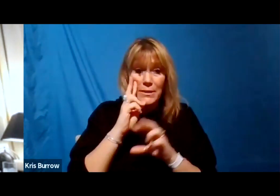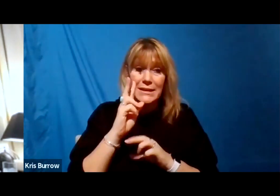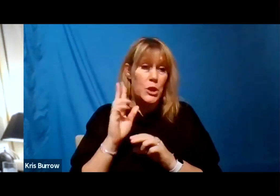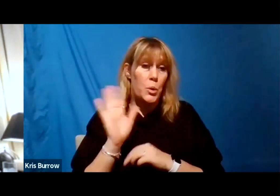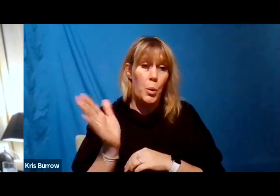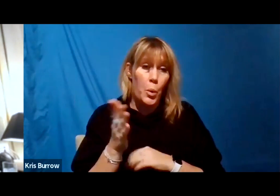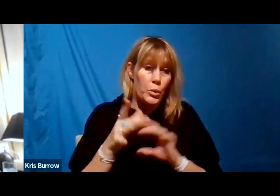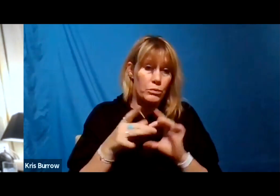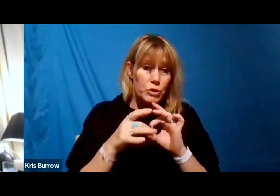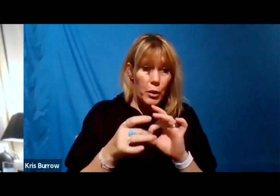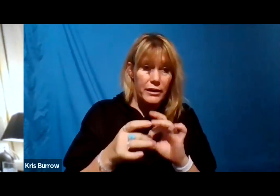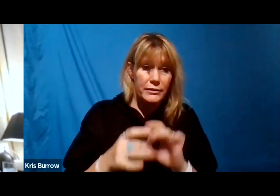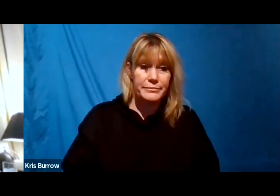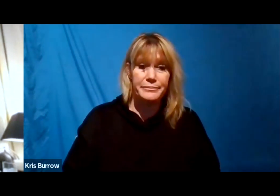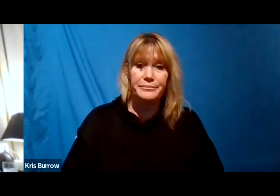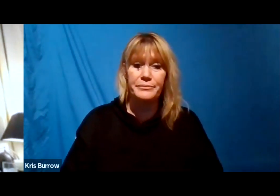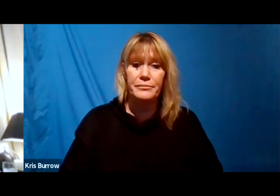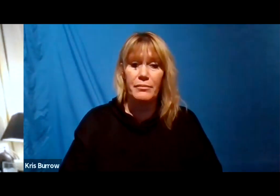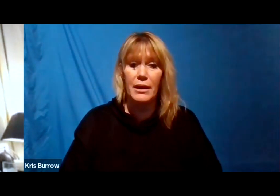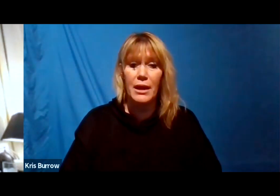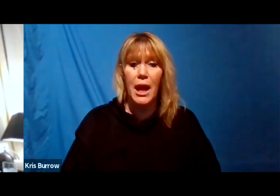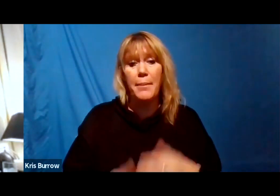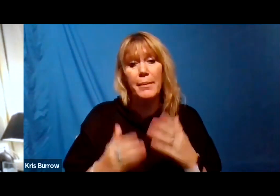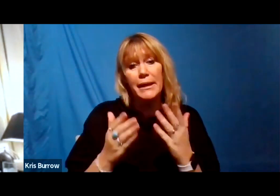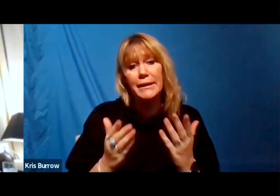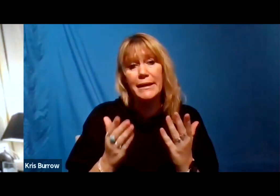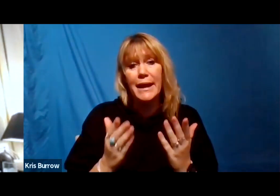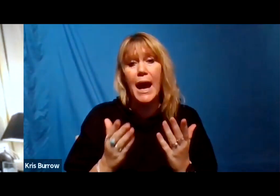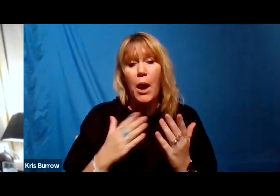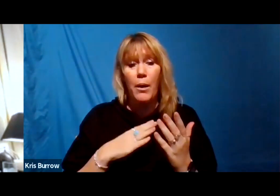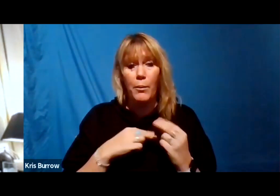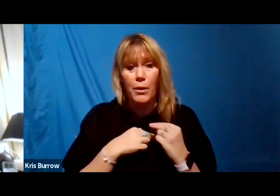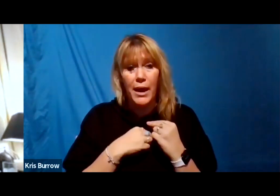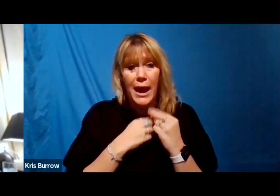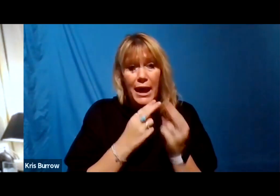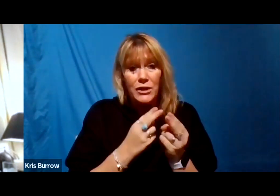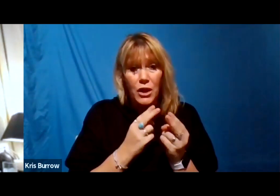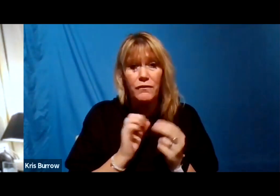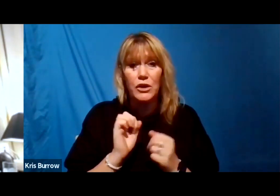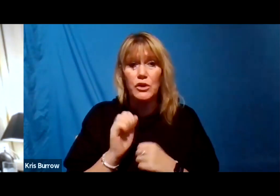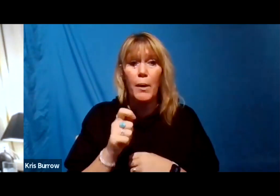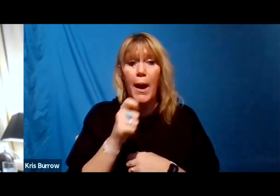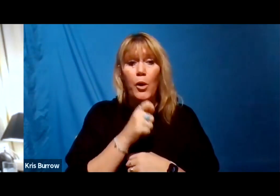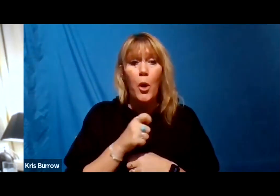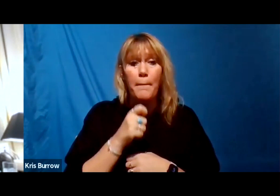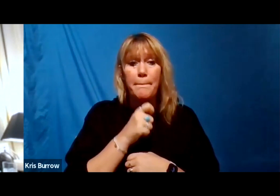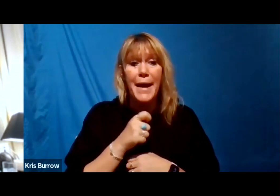Now, without further ado I'm going to hand over to our compere tonight, our very own